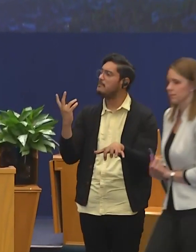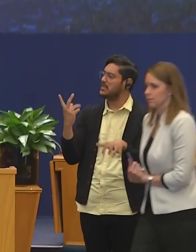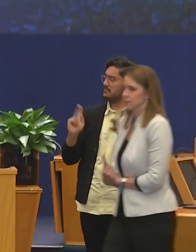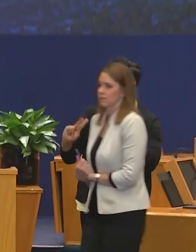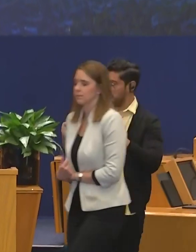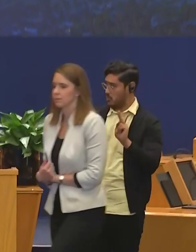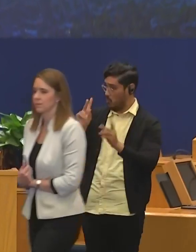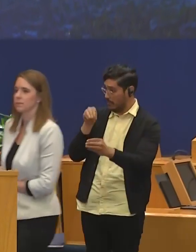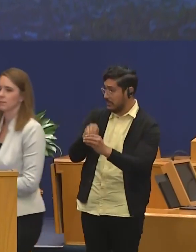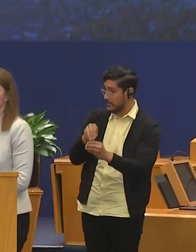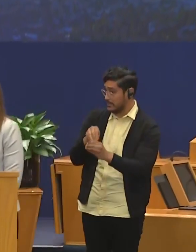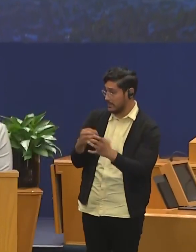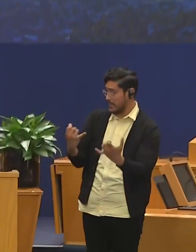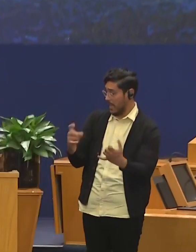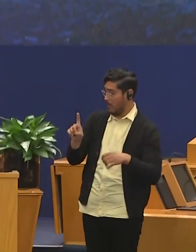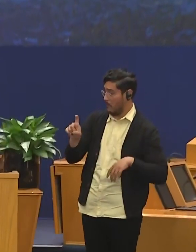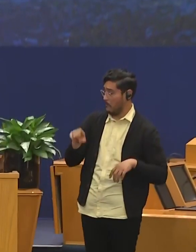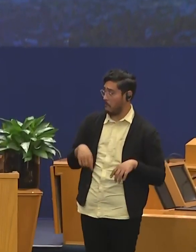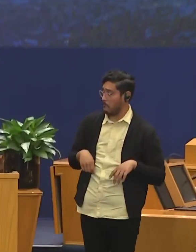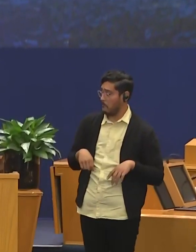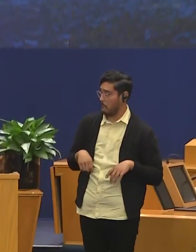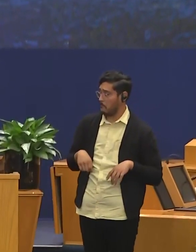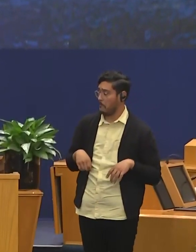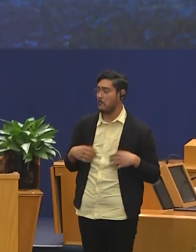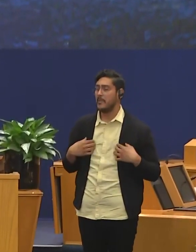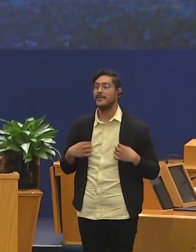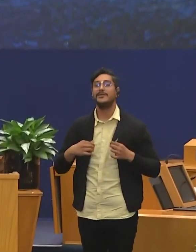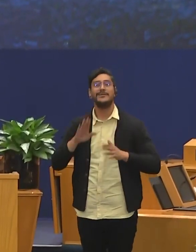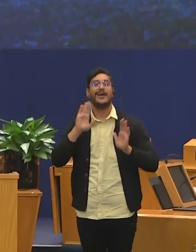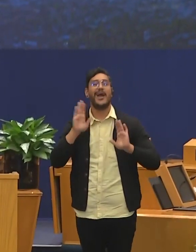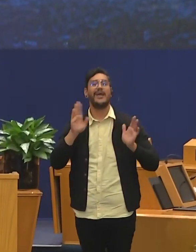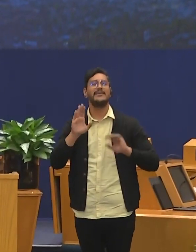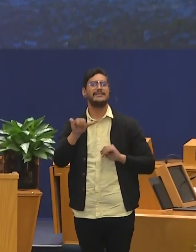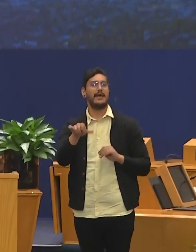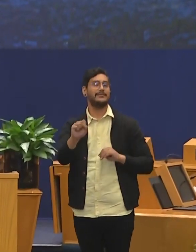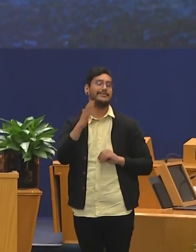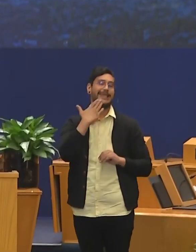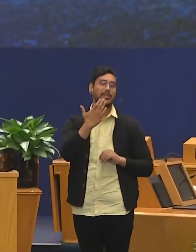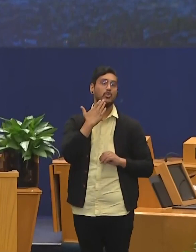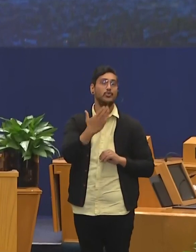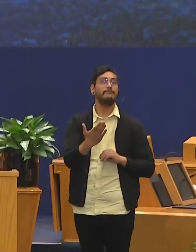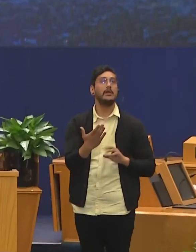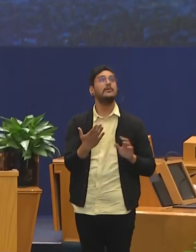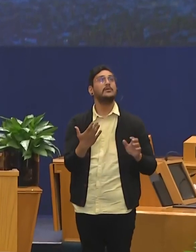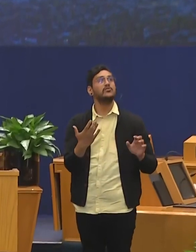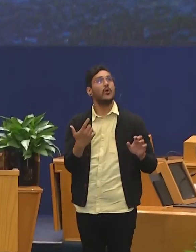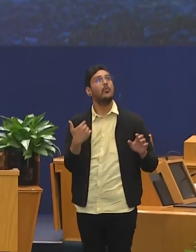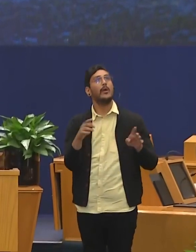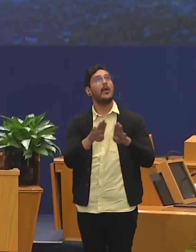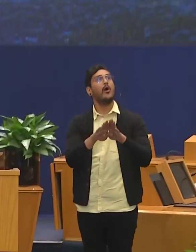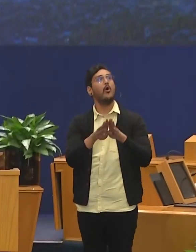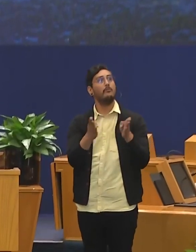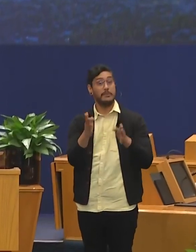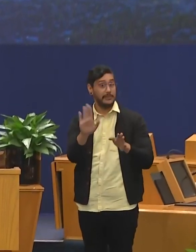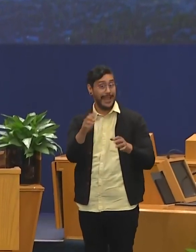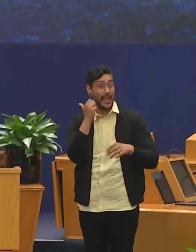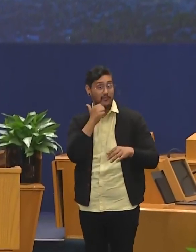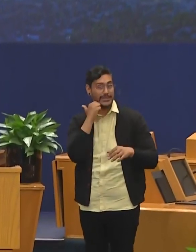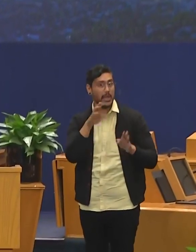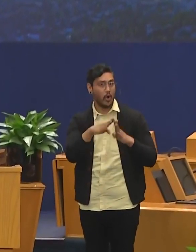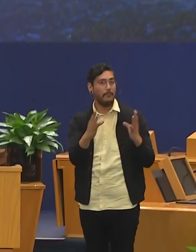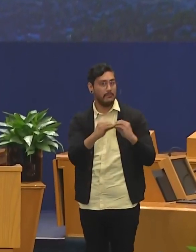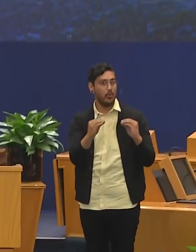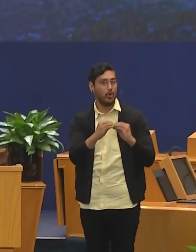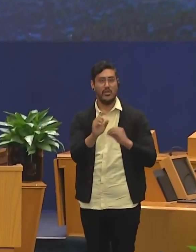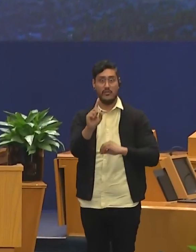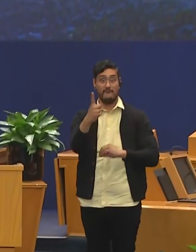ROMS ARE OCCUPIED TODAY?